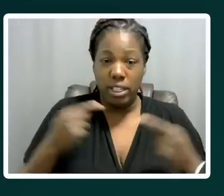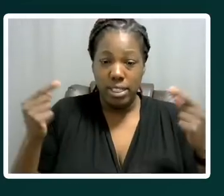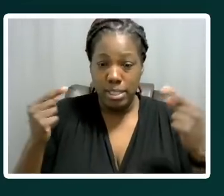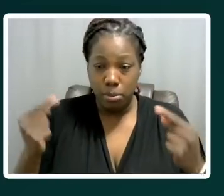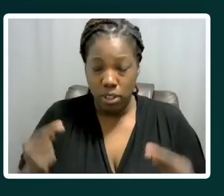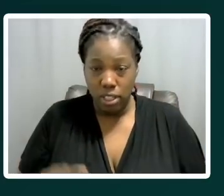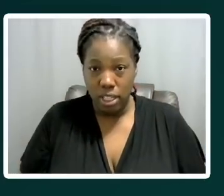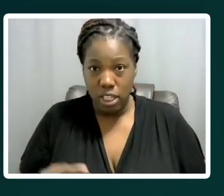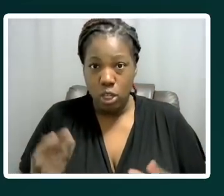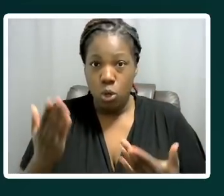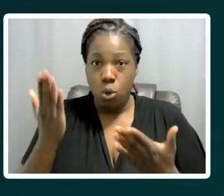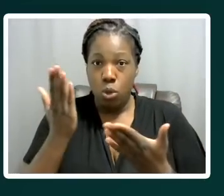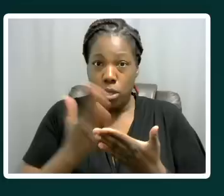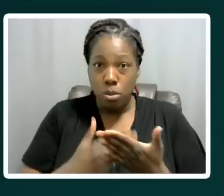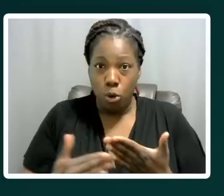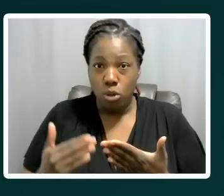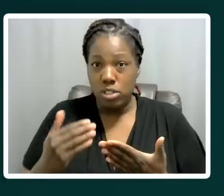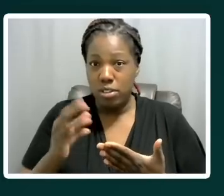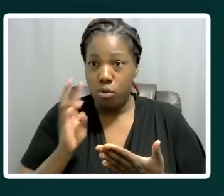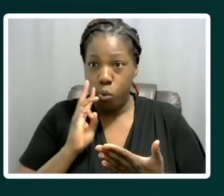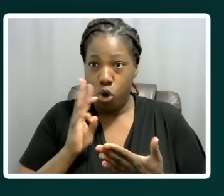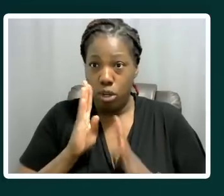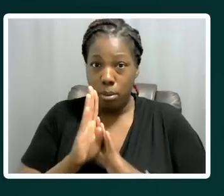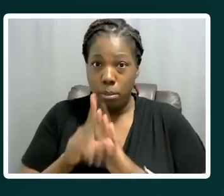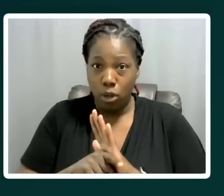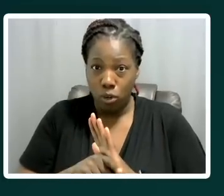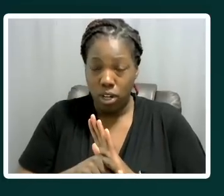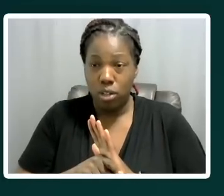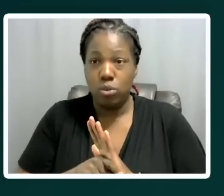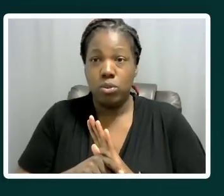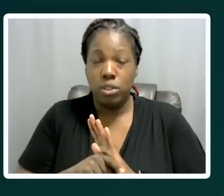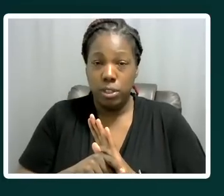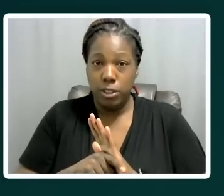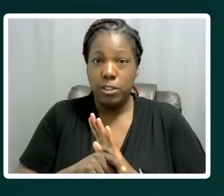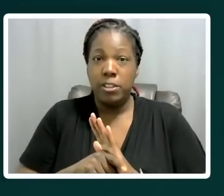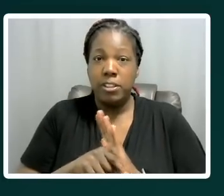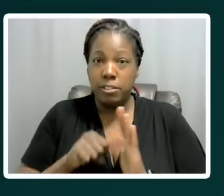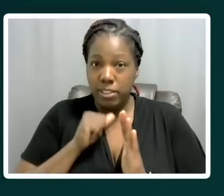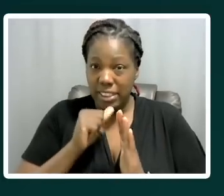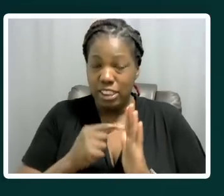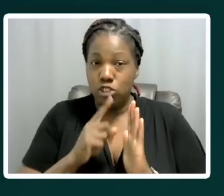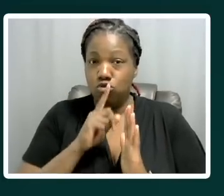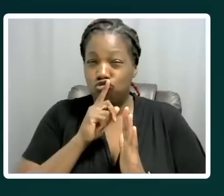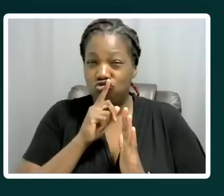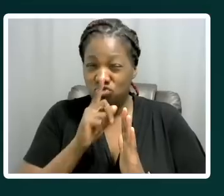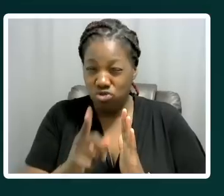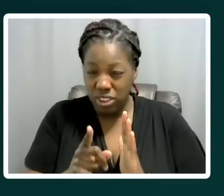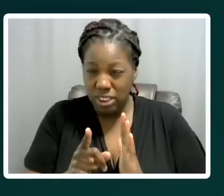of water behind the scenes, didn't really lend itself to a better experience. And so, we ended